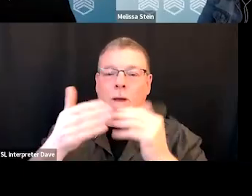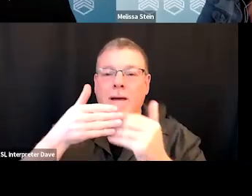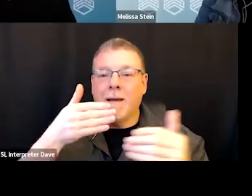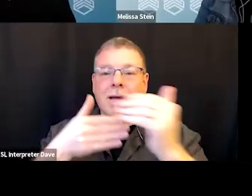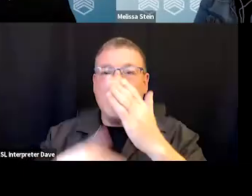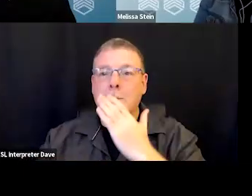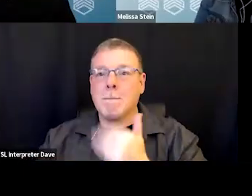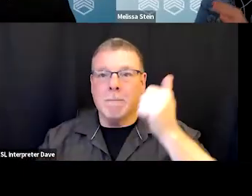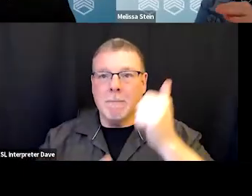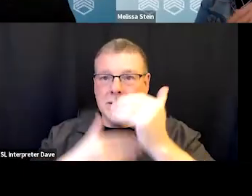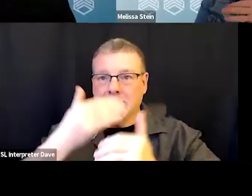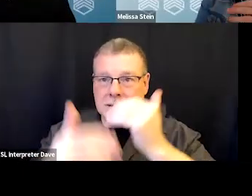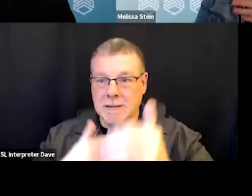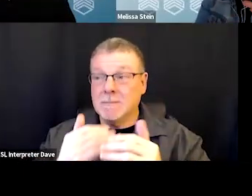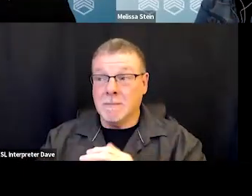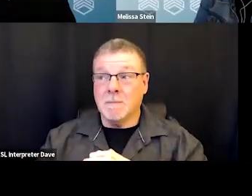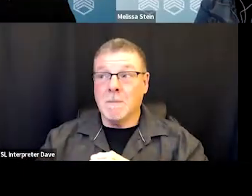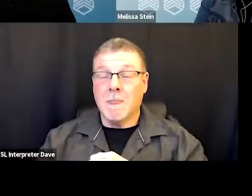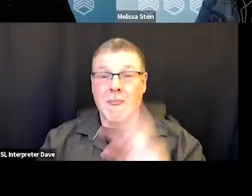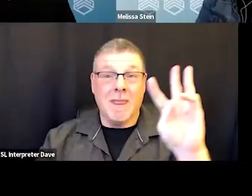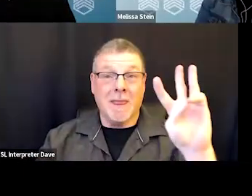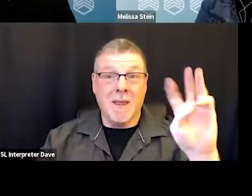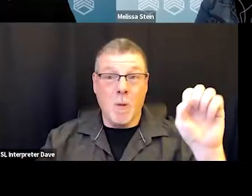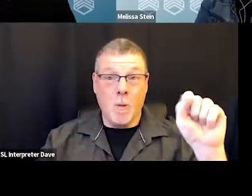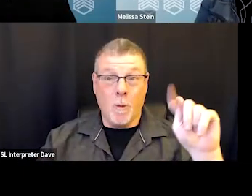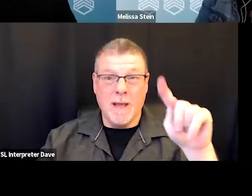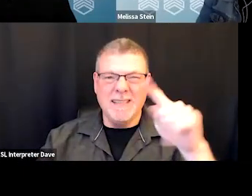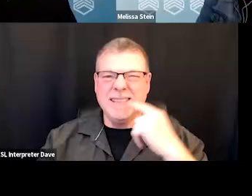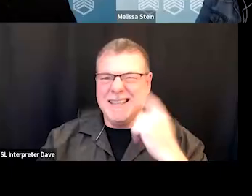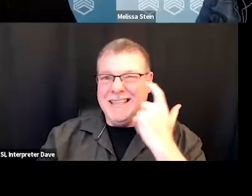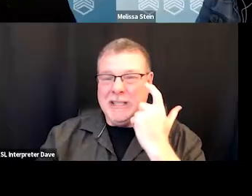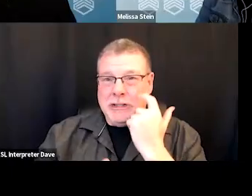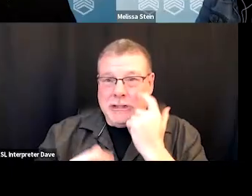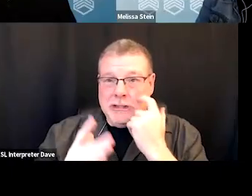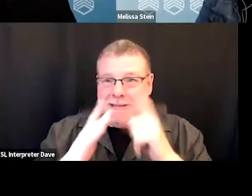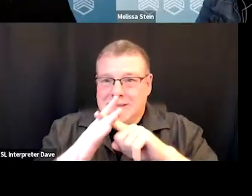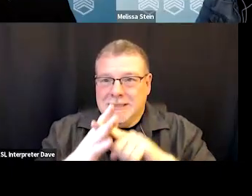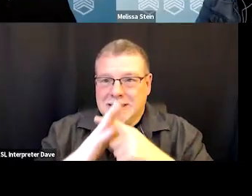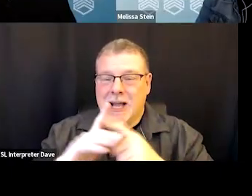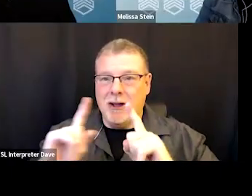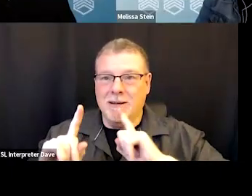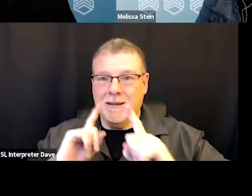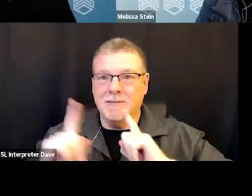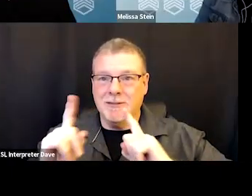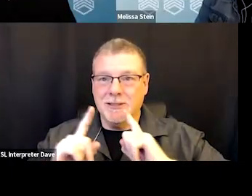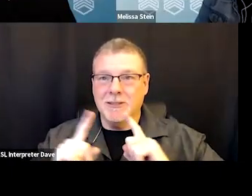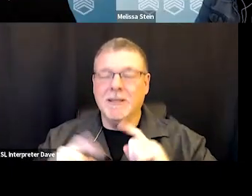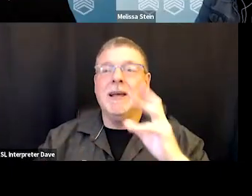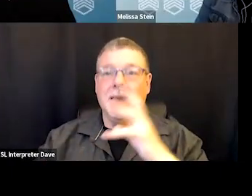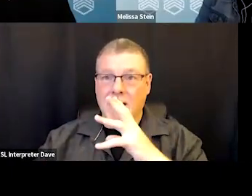As West said, we're kind of starting the conversation and it really is gonna be an opportunity